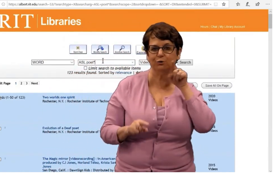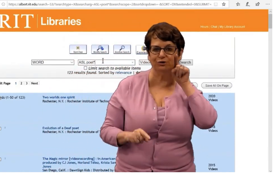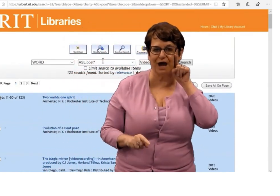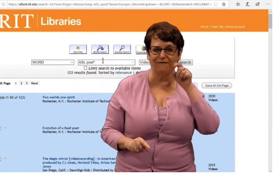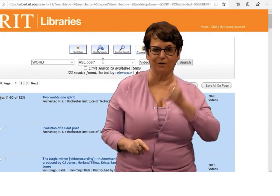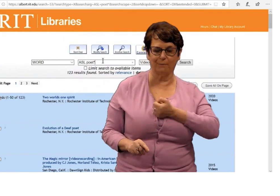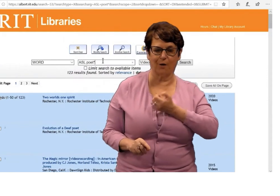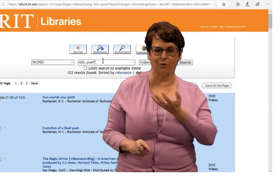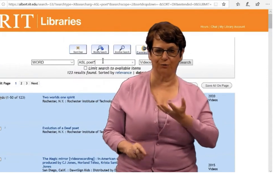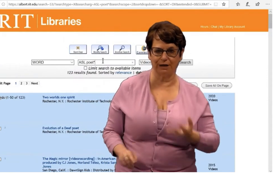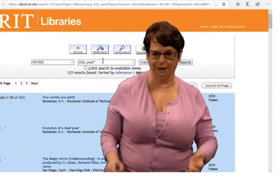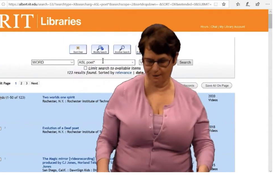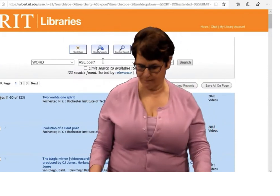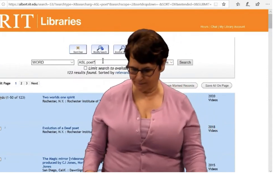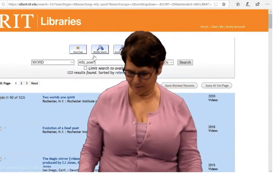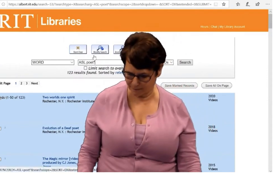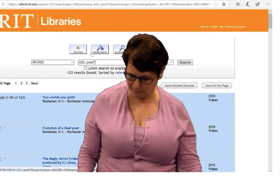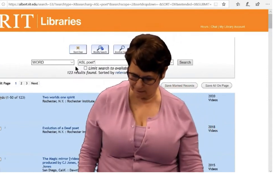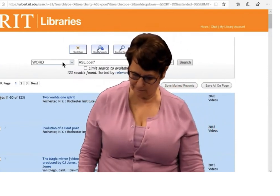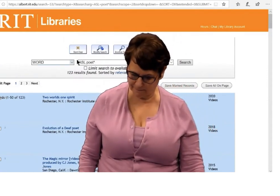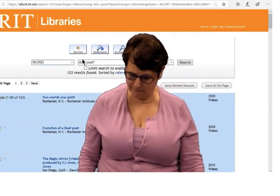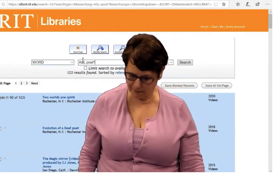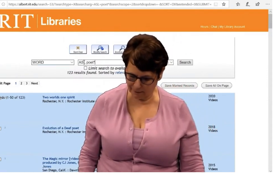I will change my search terms to deaf poetry.